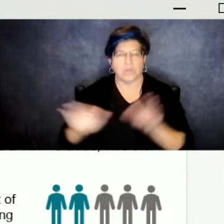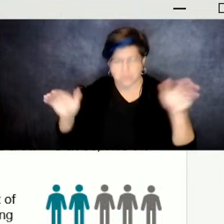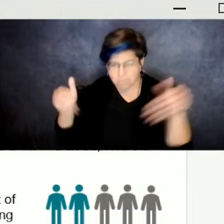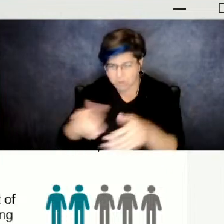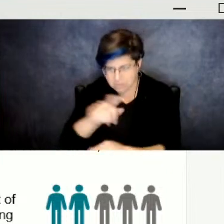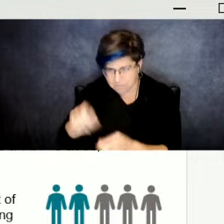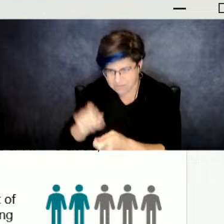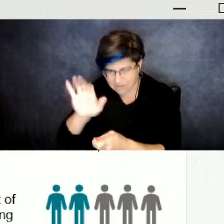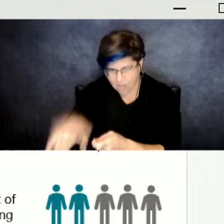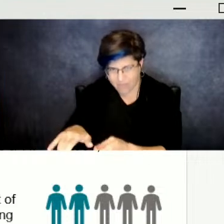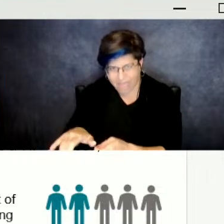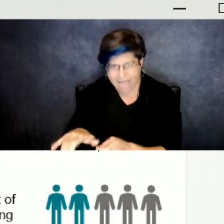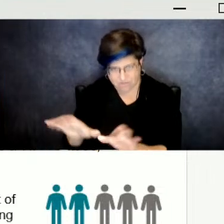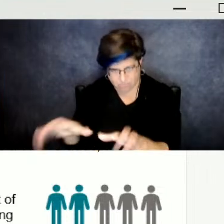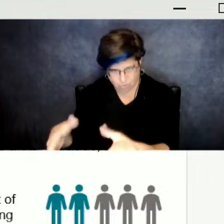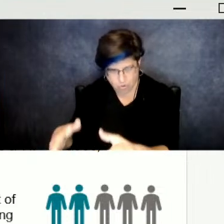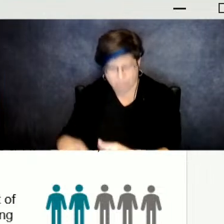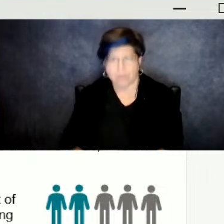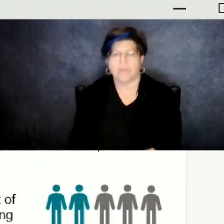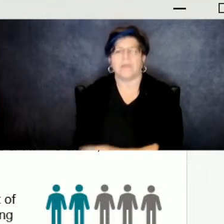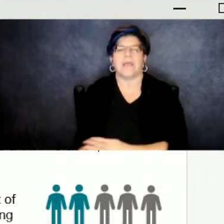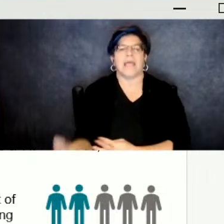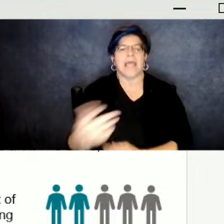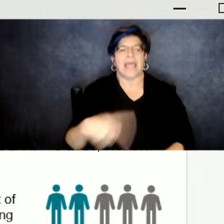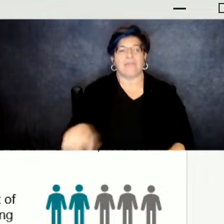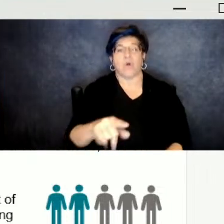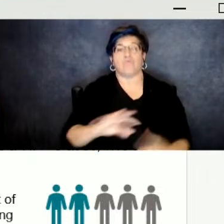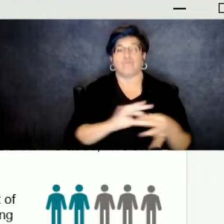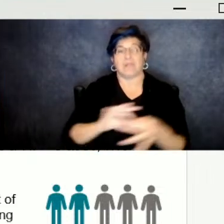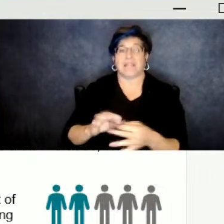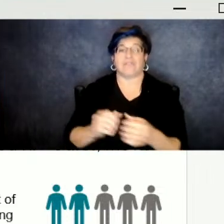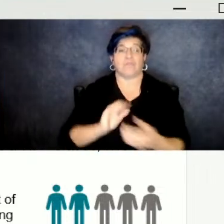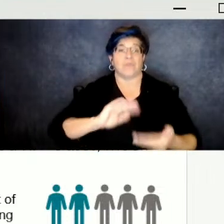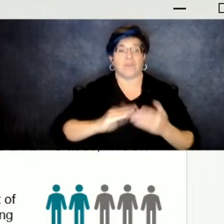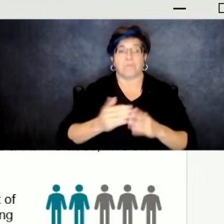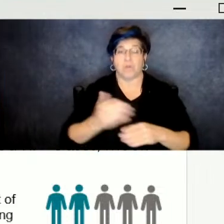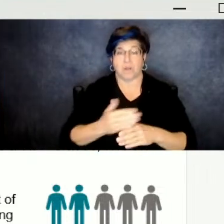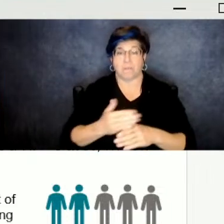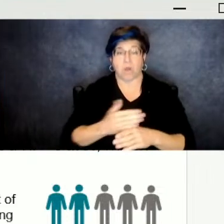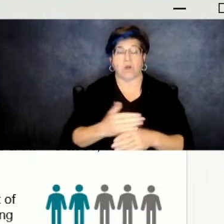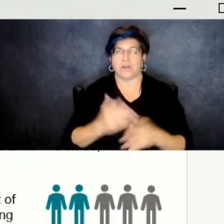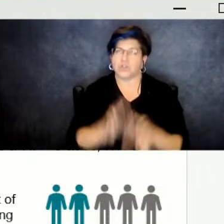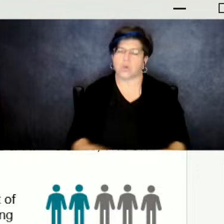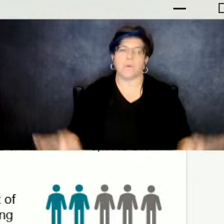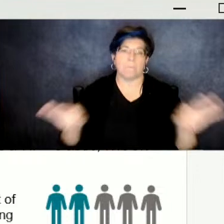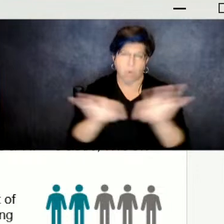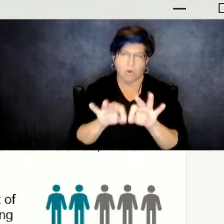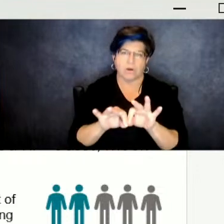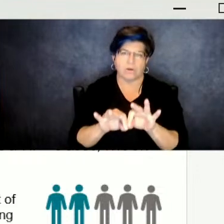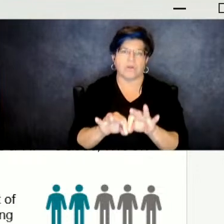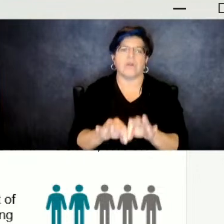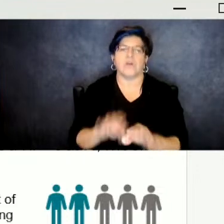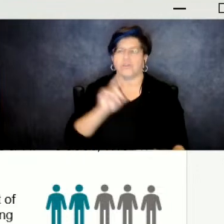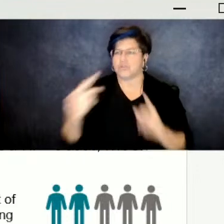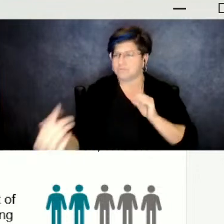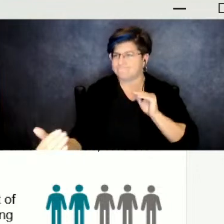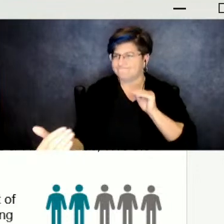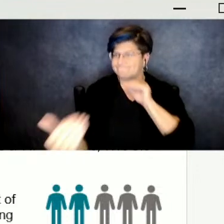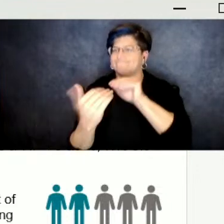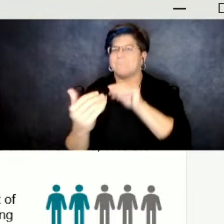WORK FOCUS IS SPECIFIC ON THAT DEMOGRAPHIC AND ALSO AS A WAY